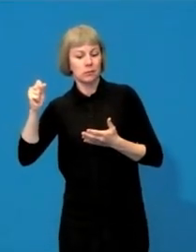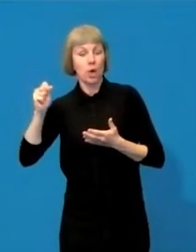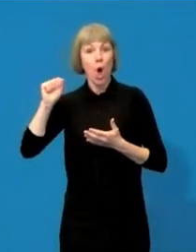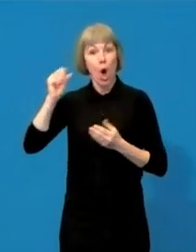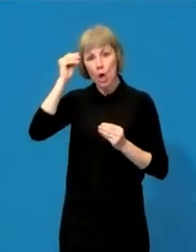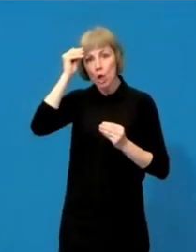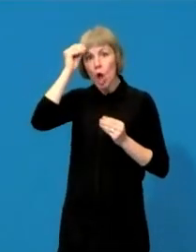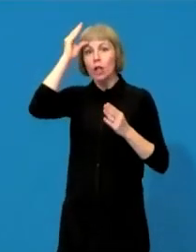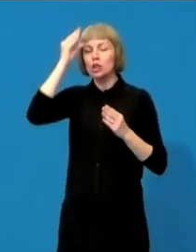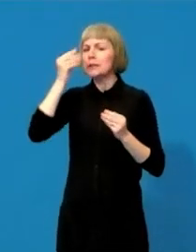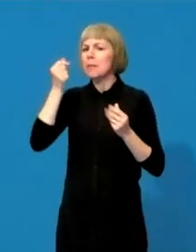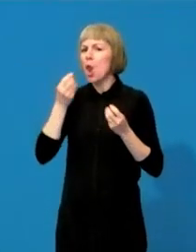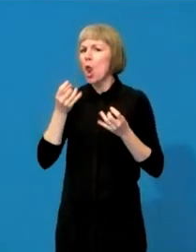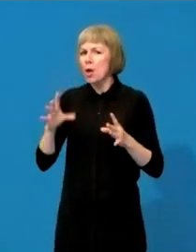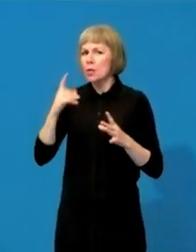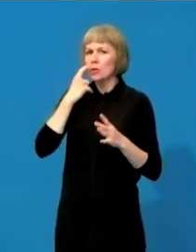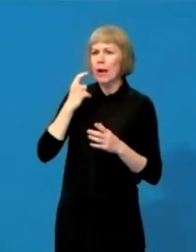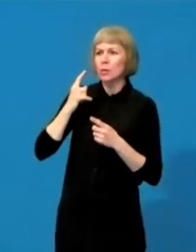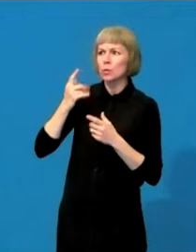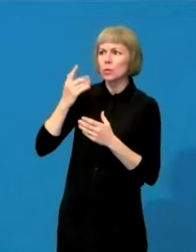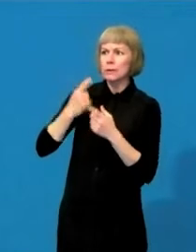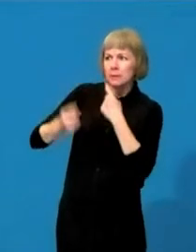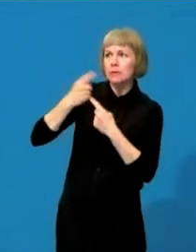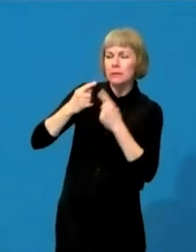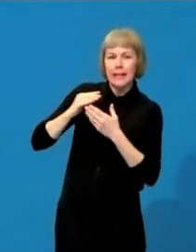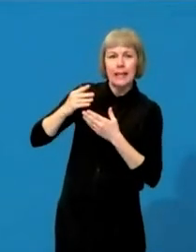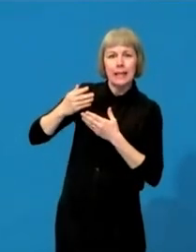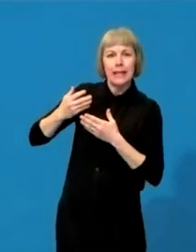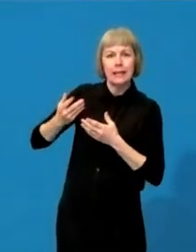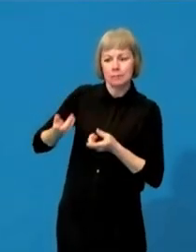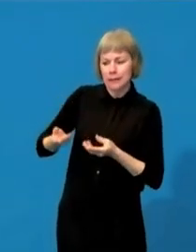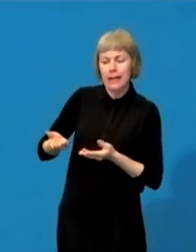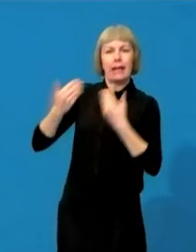And that's one - one of my - I think she put me in charge of all that stuff.